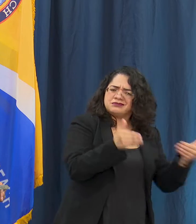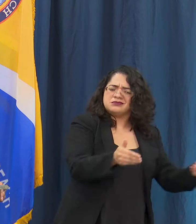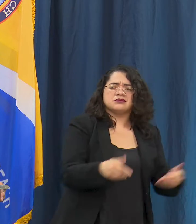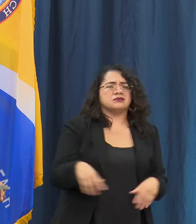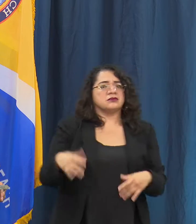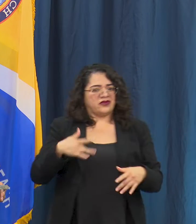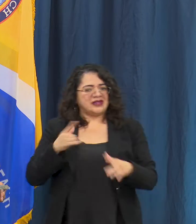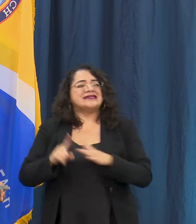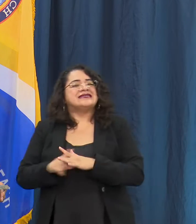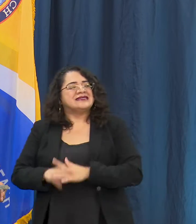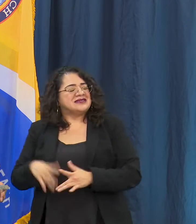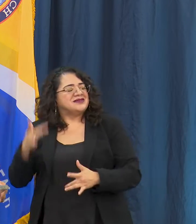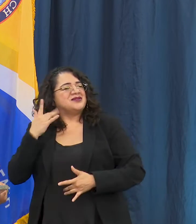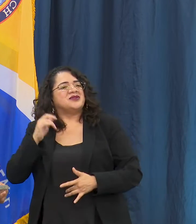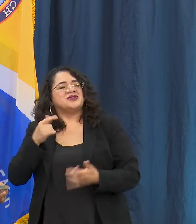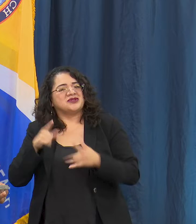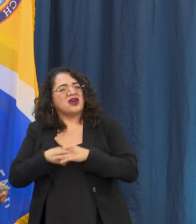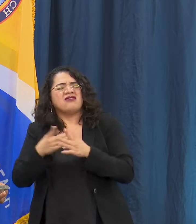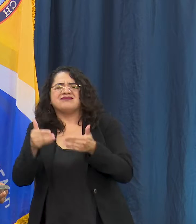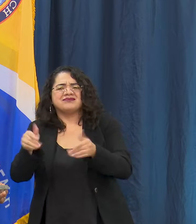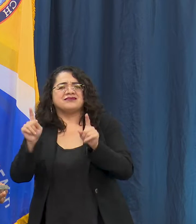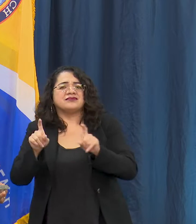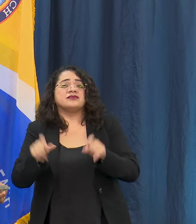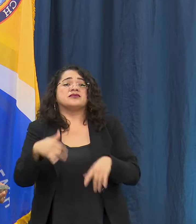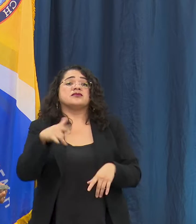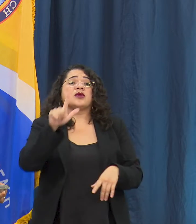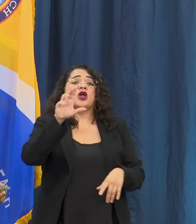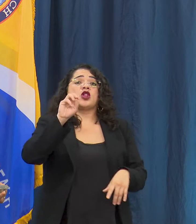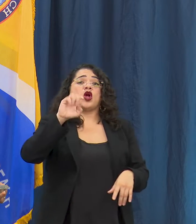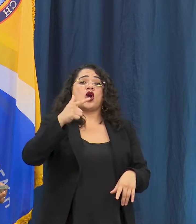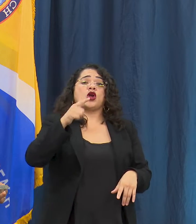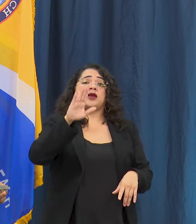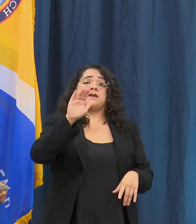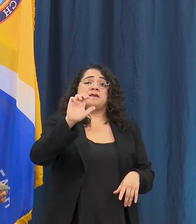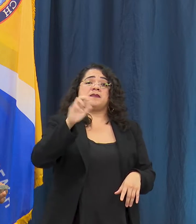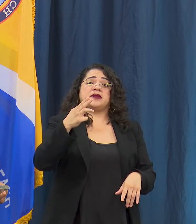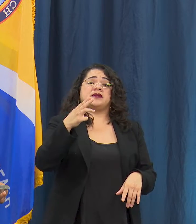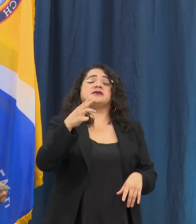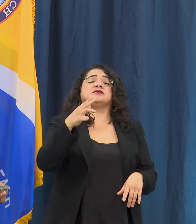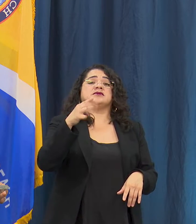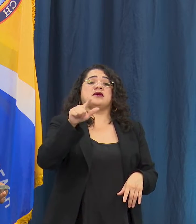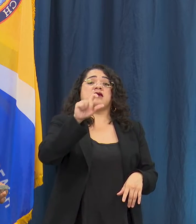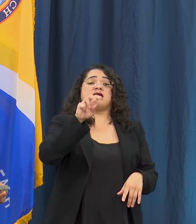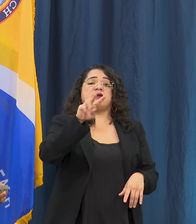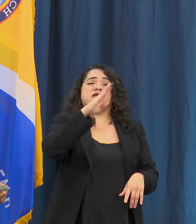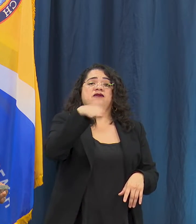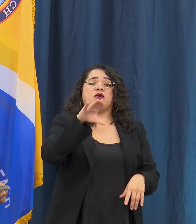or call 562) 570-INFO(4636) more information on how to get tested.